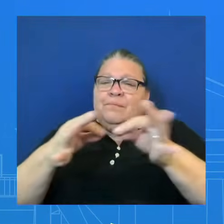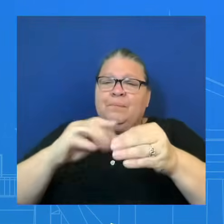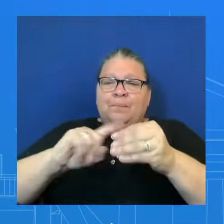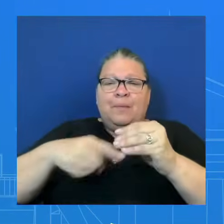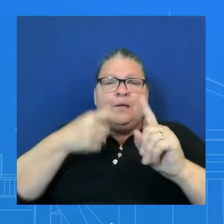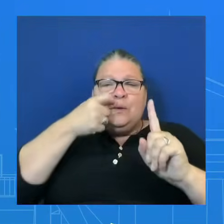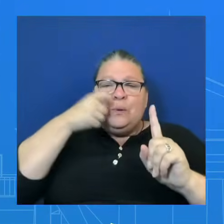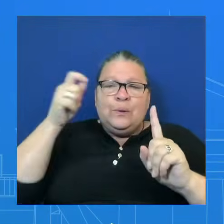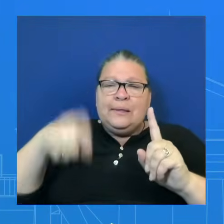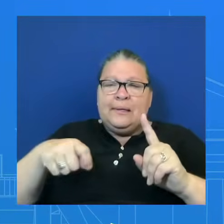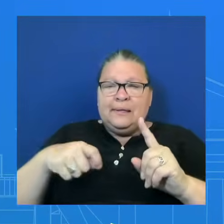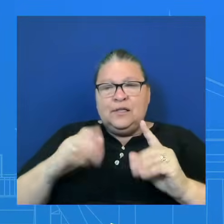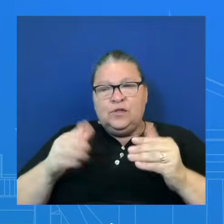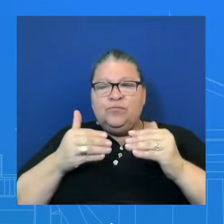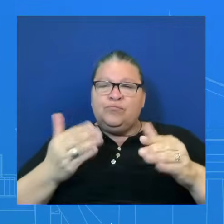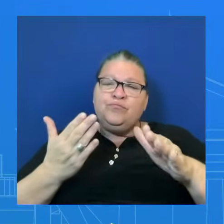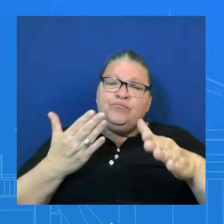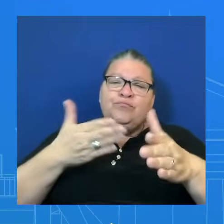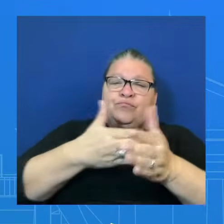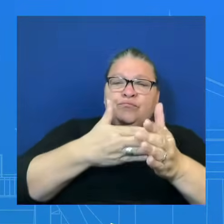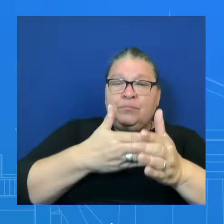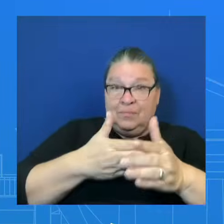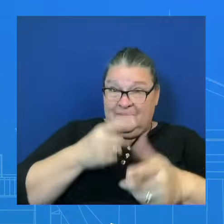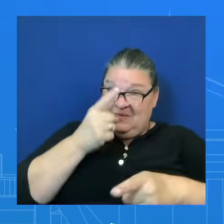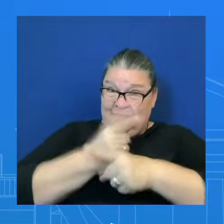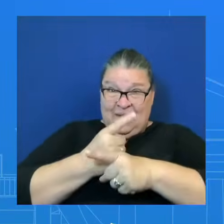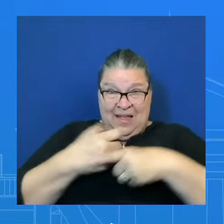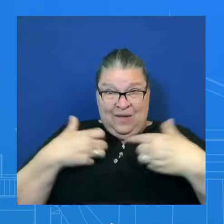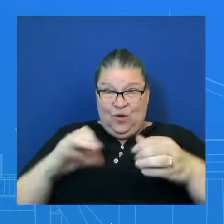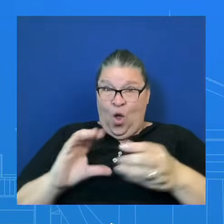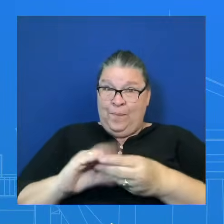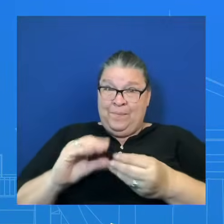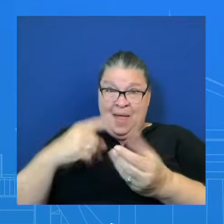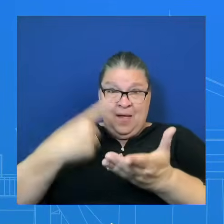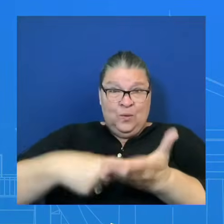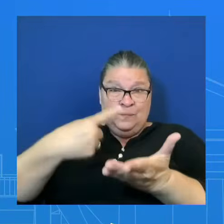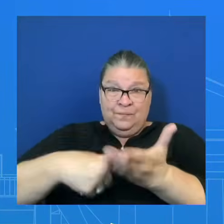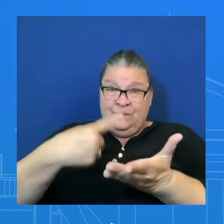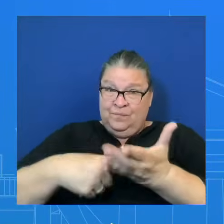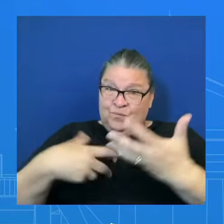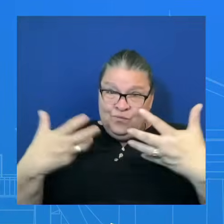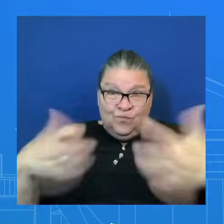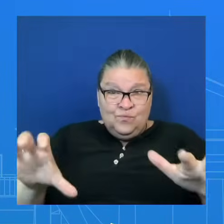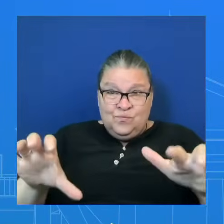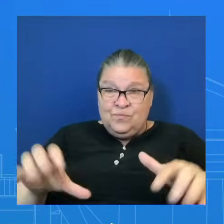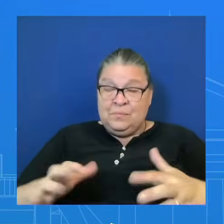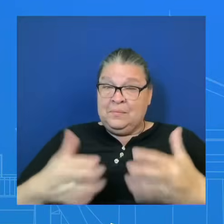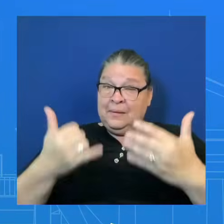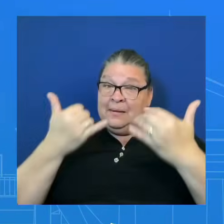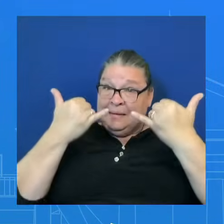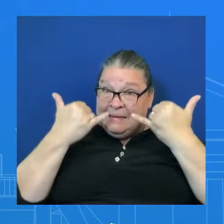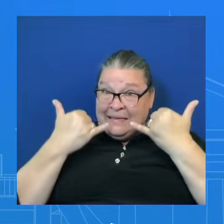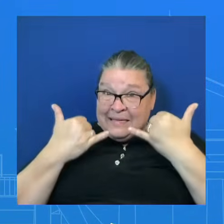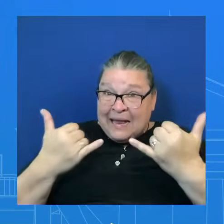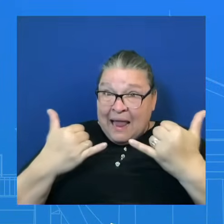of when Ukrainian officials told Americans that they could potentially begin a counteroffensive? Are we within that timeframe? Mr. Kirby: I'm just not going to go there, Jeremy.